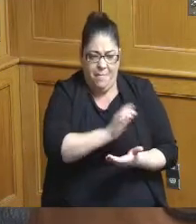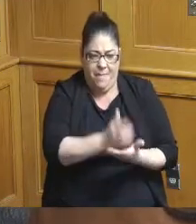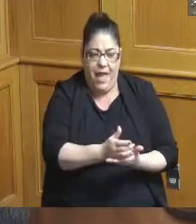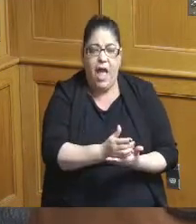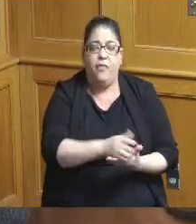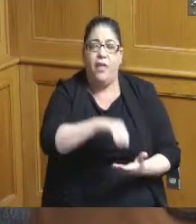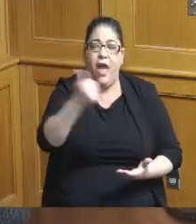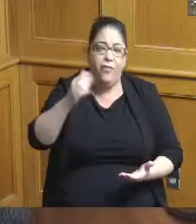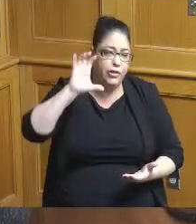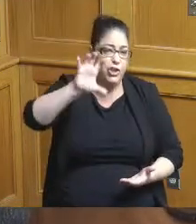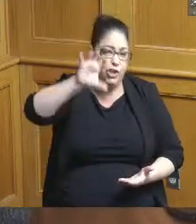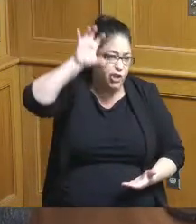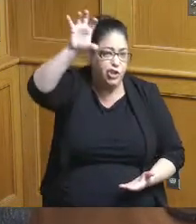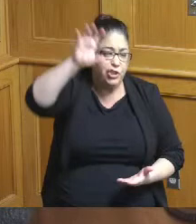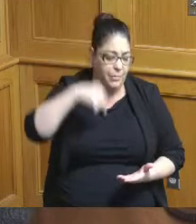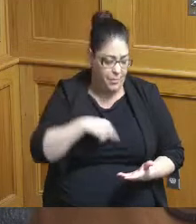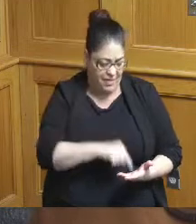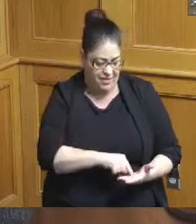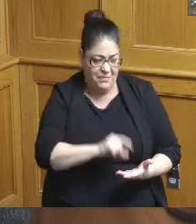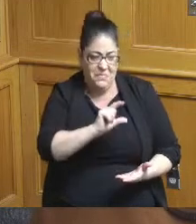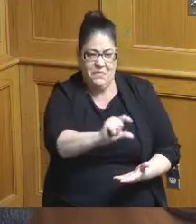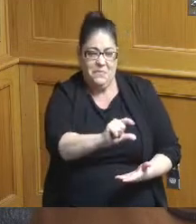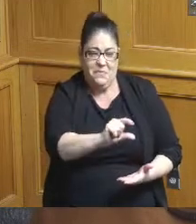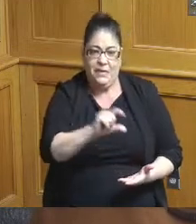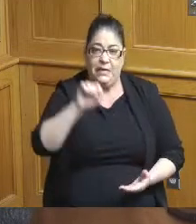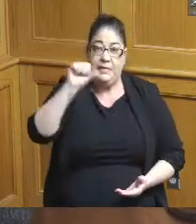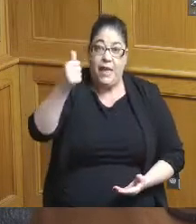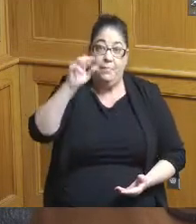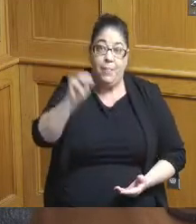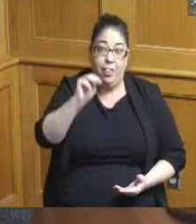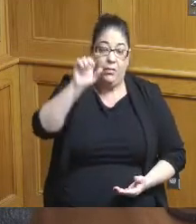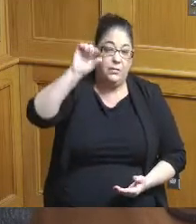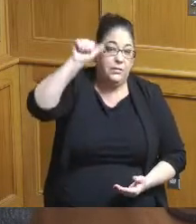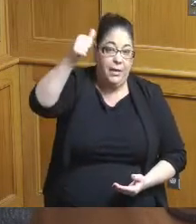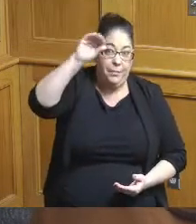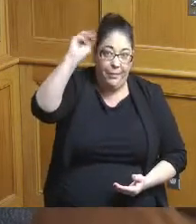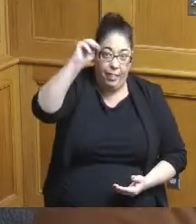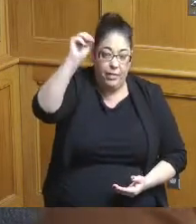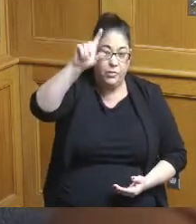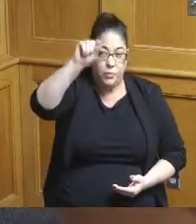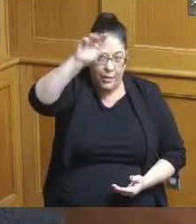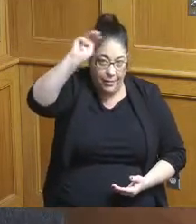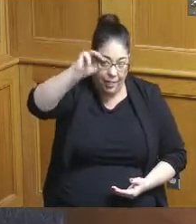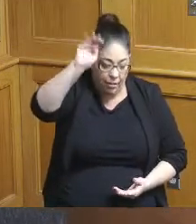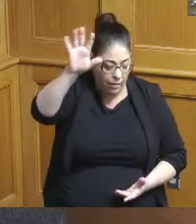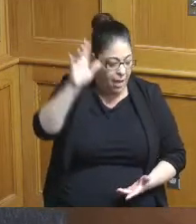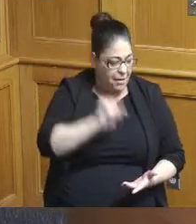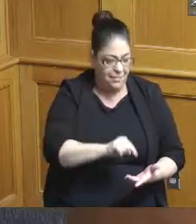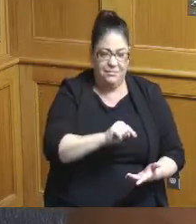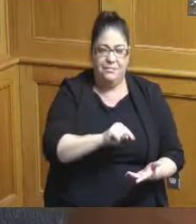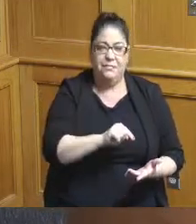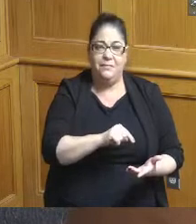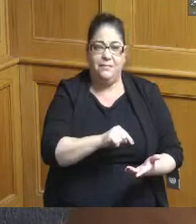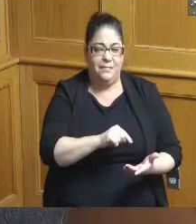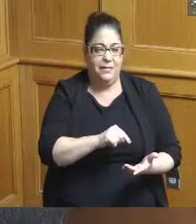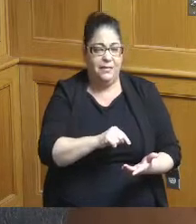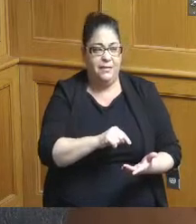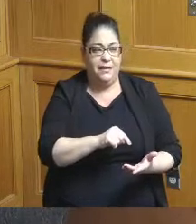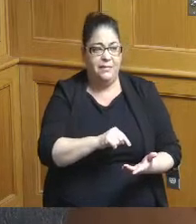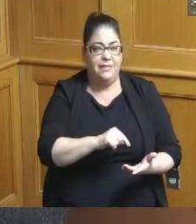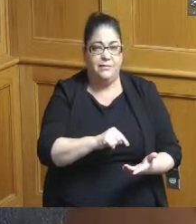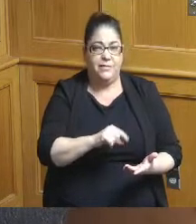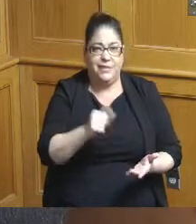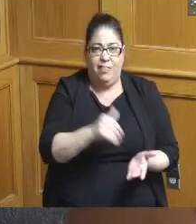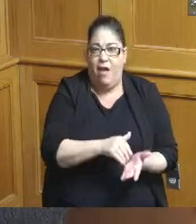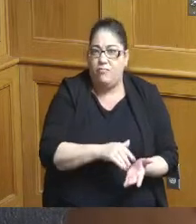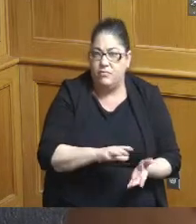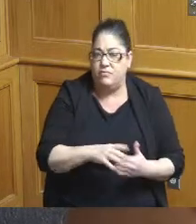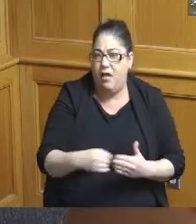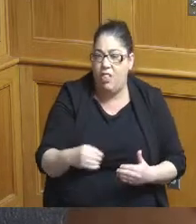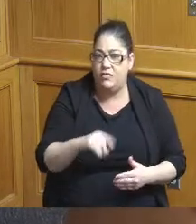else in the CMA is you know tens of millions and this is down at tens of thousands so it's less